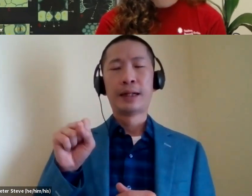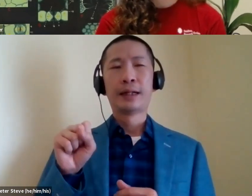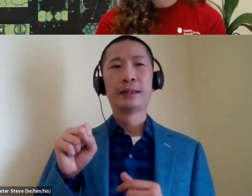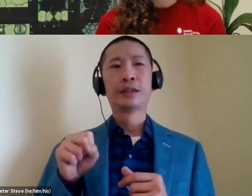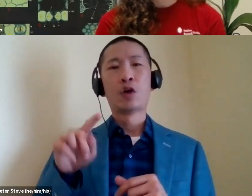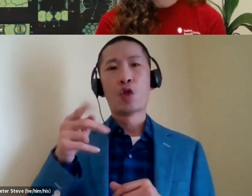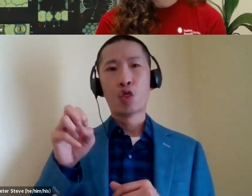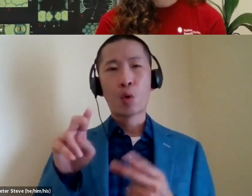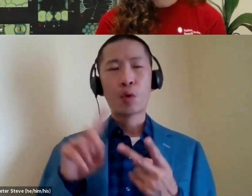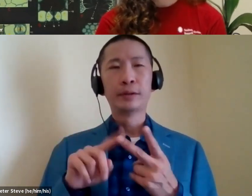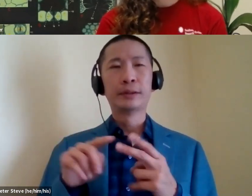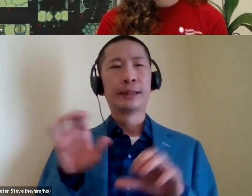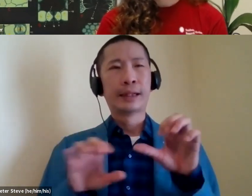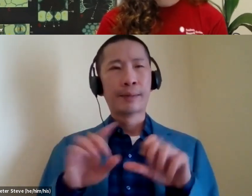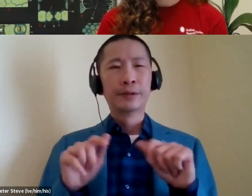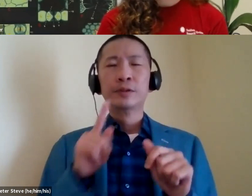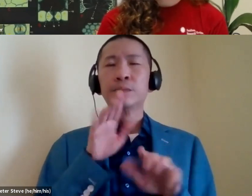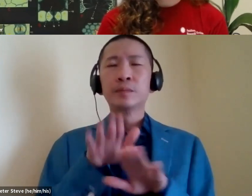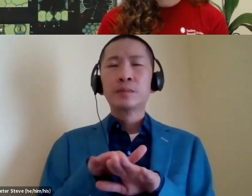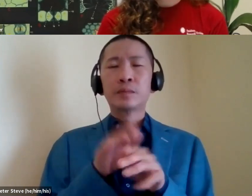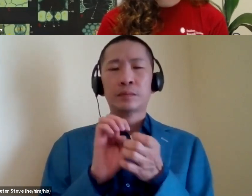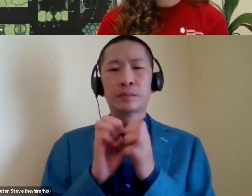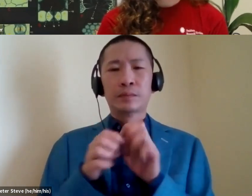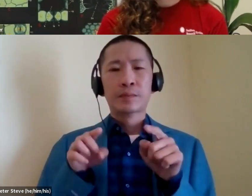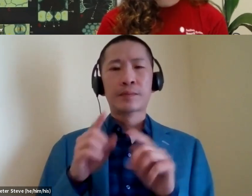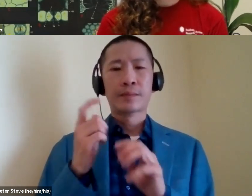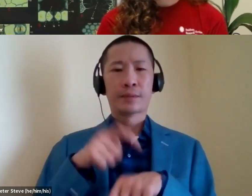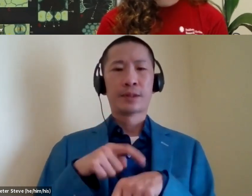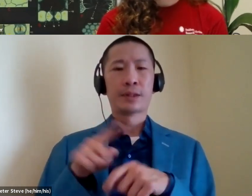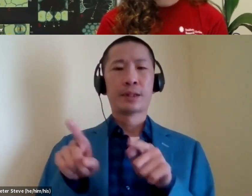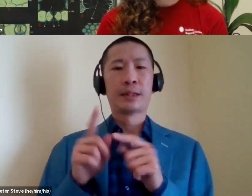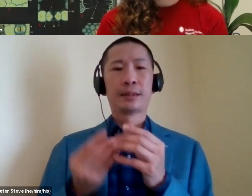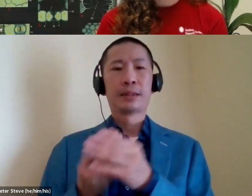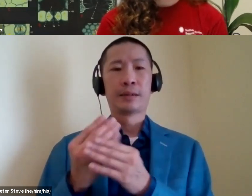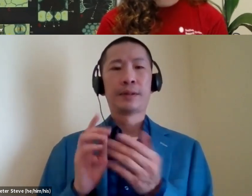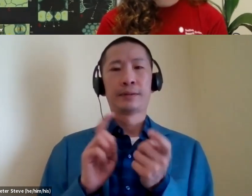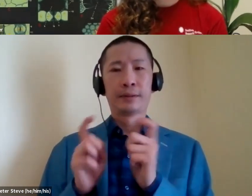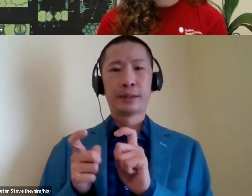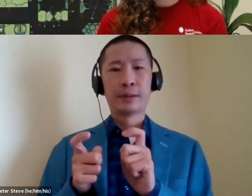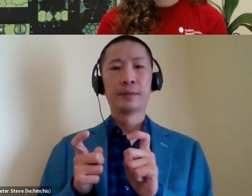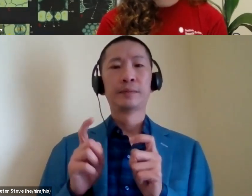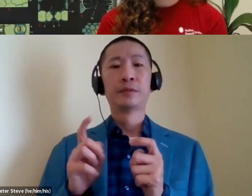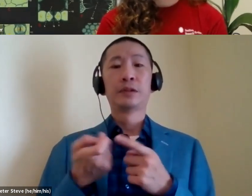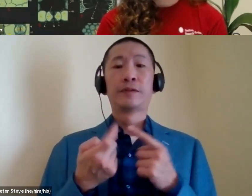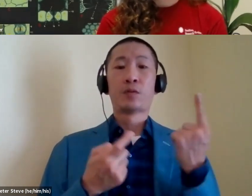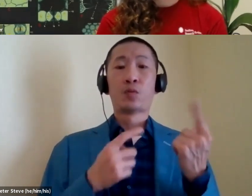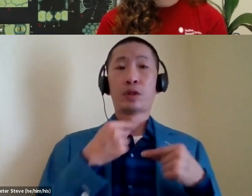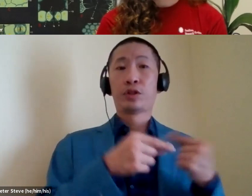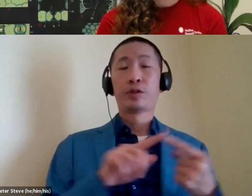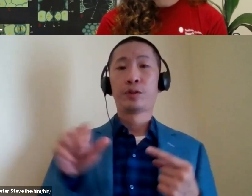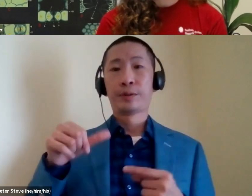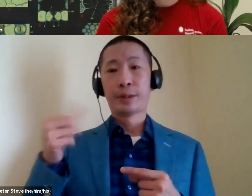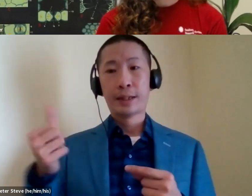Kim Komatsu (she/her): And so it's really a slow evolution through time as these plants are adapting and changing from one generation to the next, that they might have.